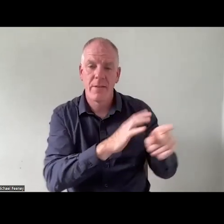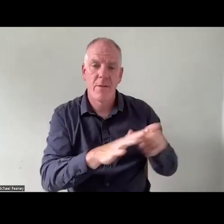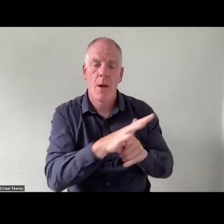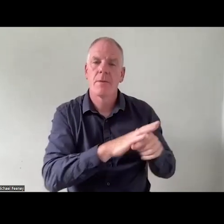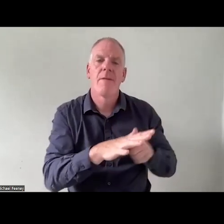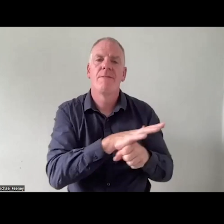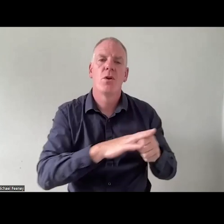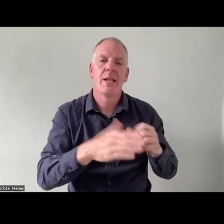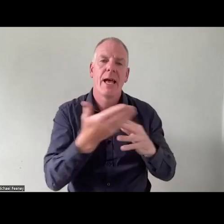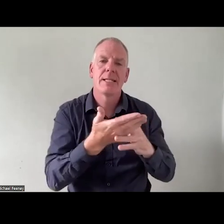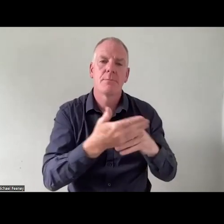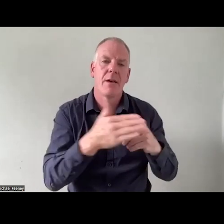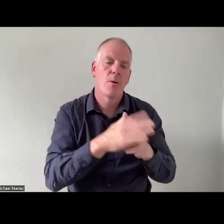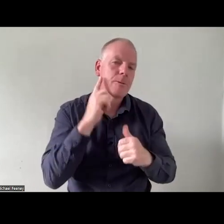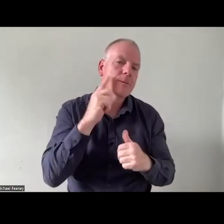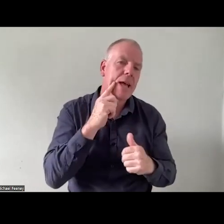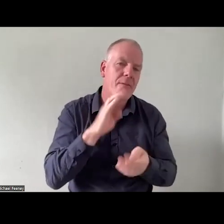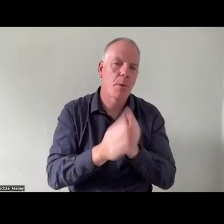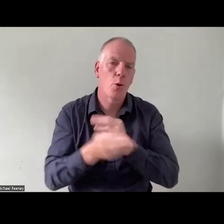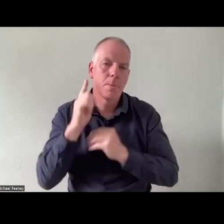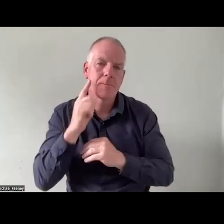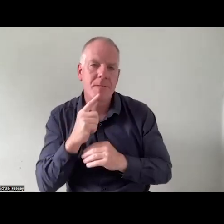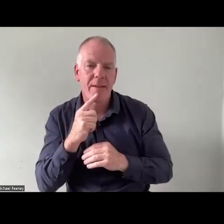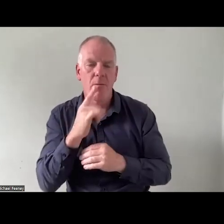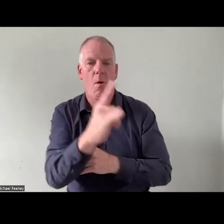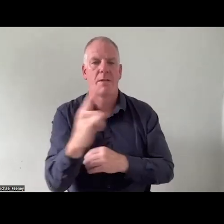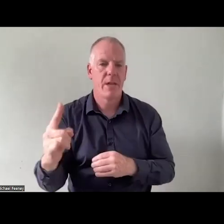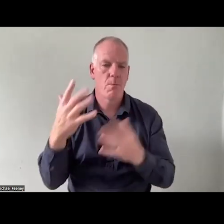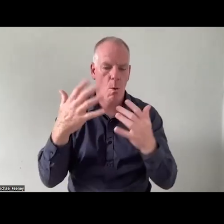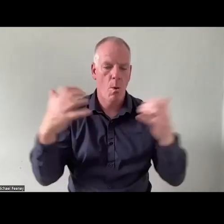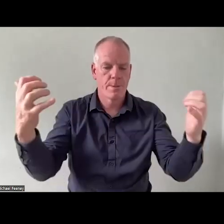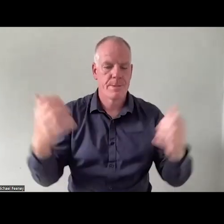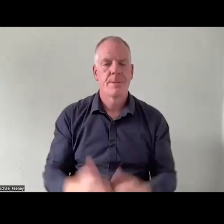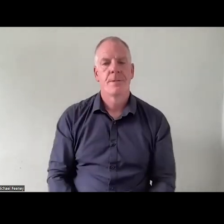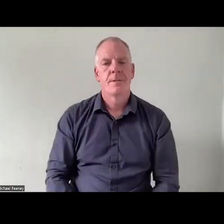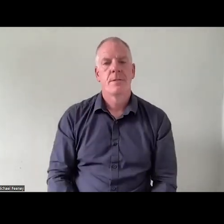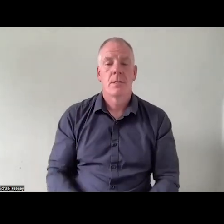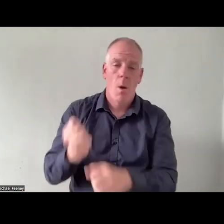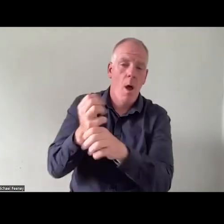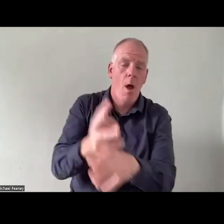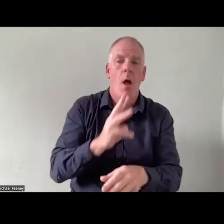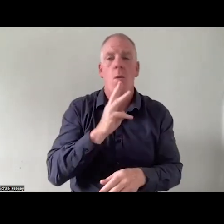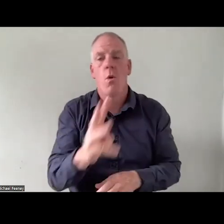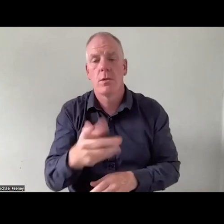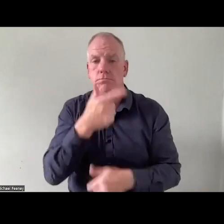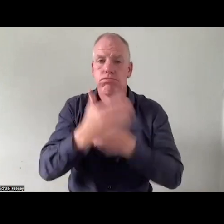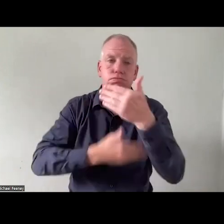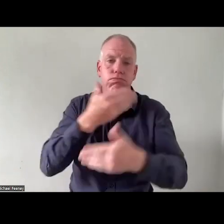to deaf, deafened and hard of hearing audience members. So, every word that is spoken will go on the screen,